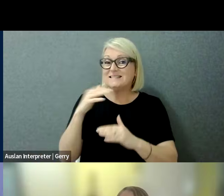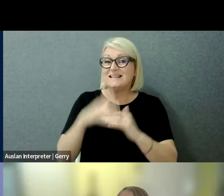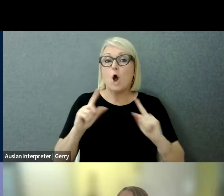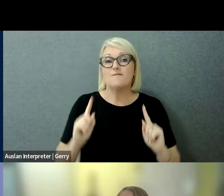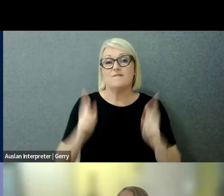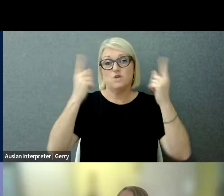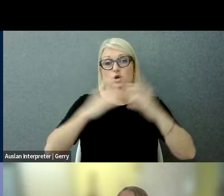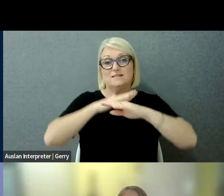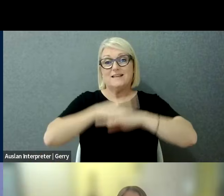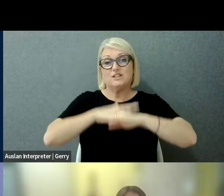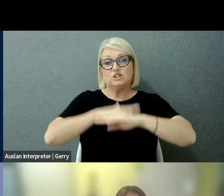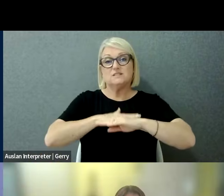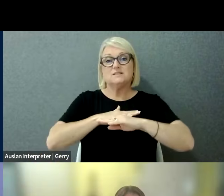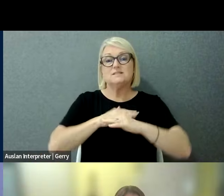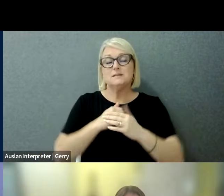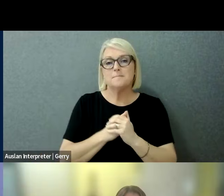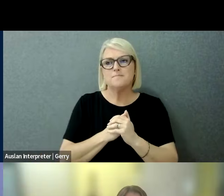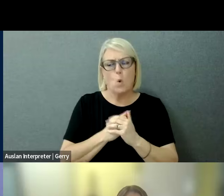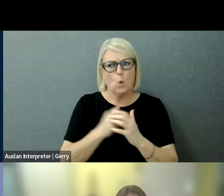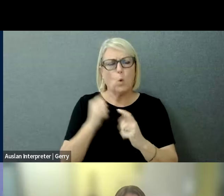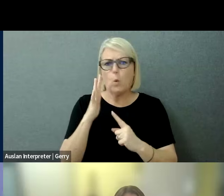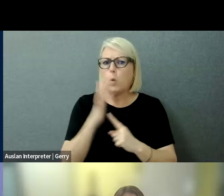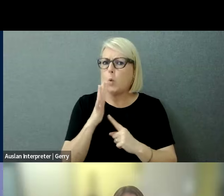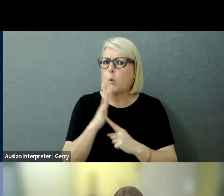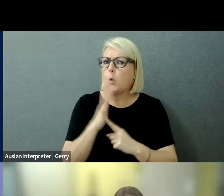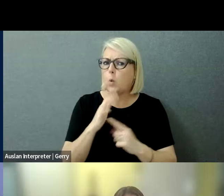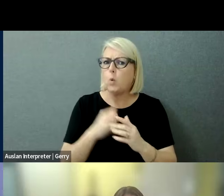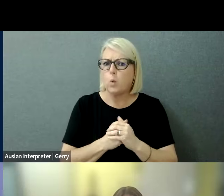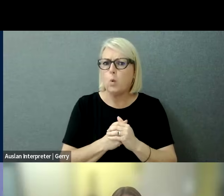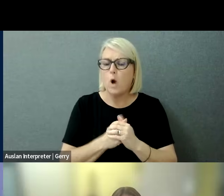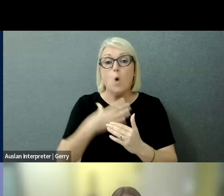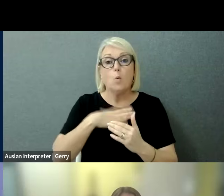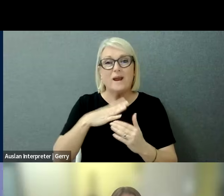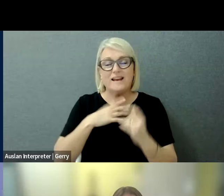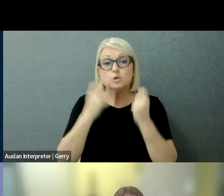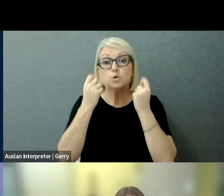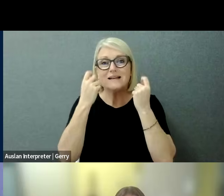there's been a real leaning in to understanding First Nations service delivery and all the amazing